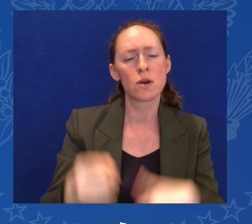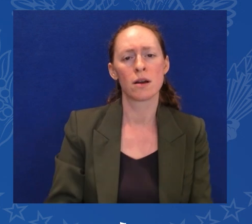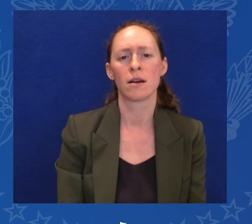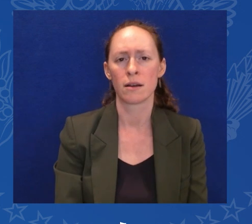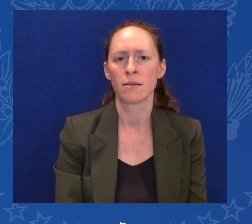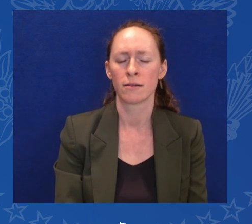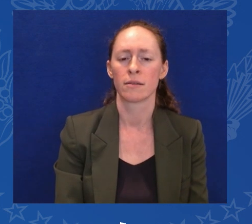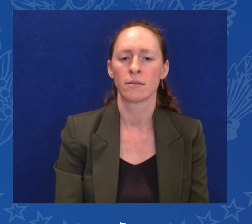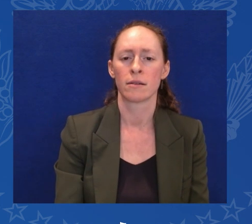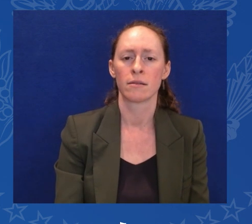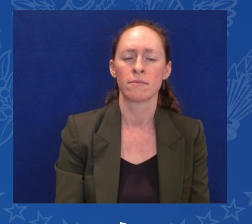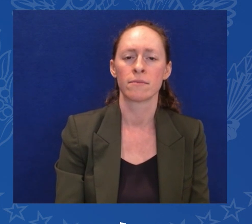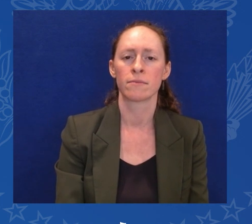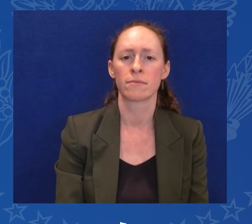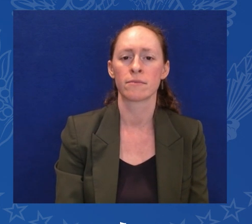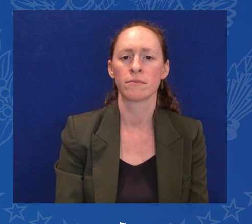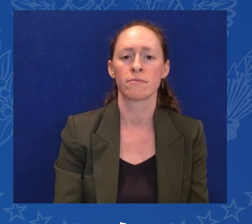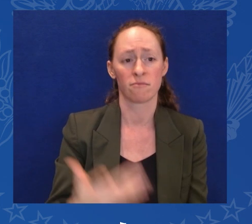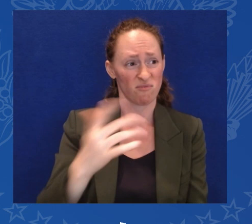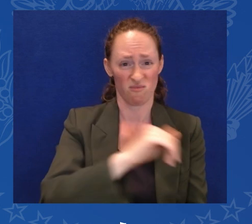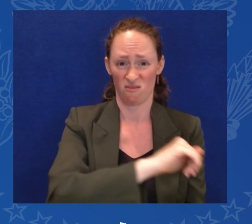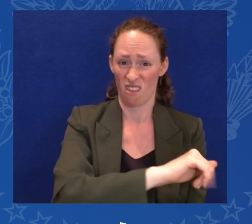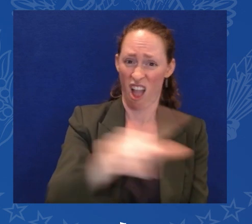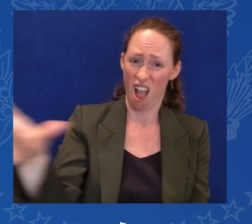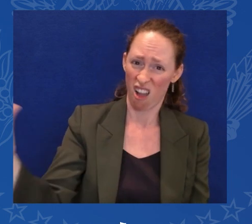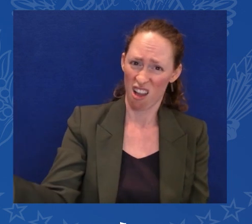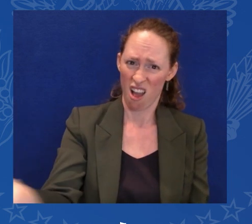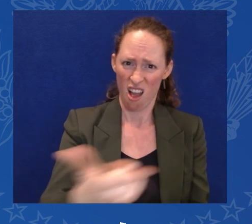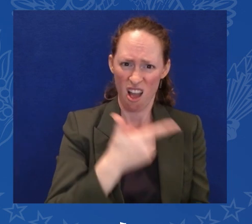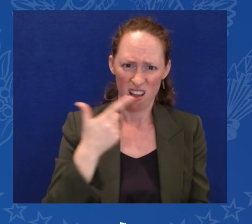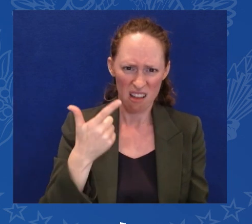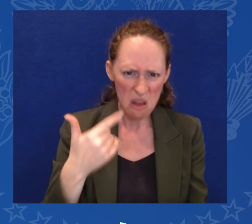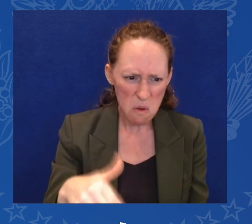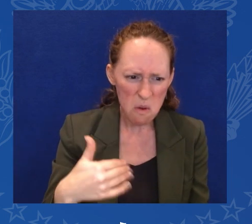But to see the child that had been maimed,